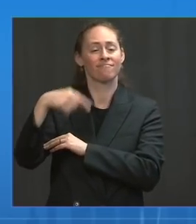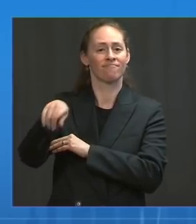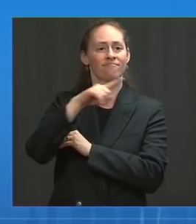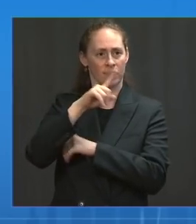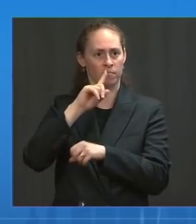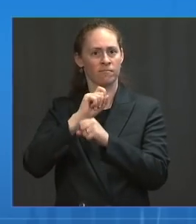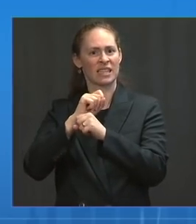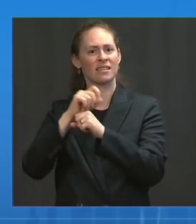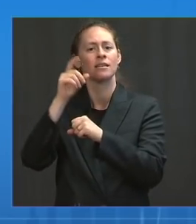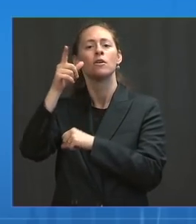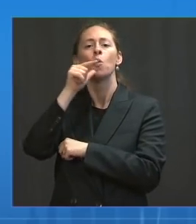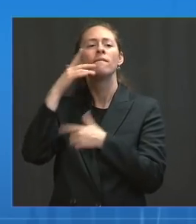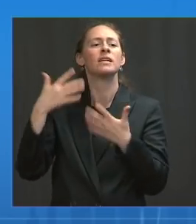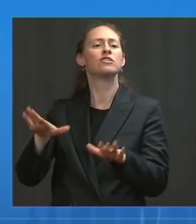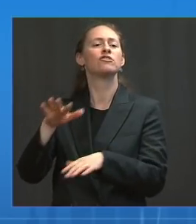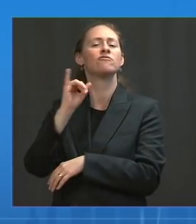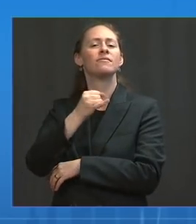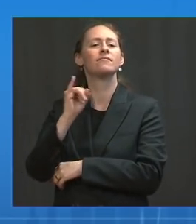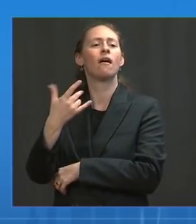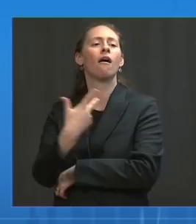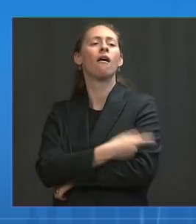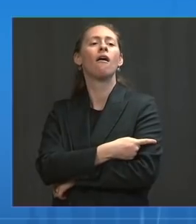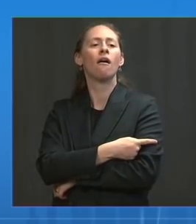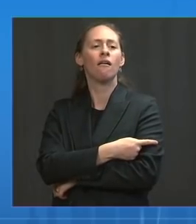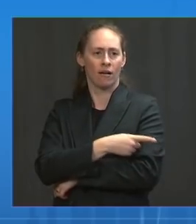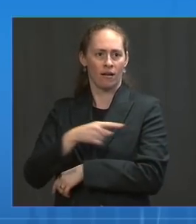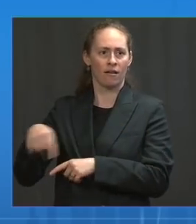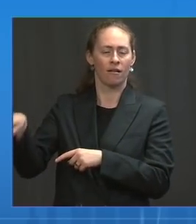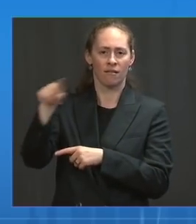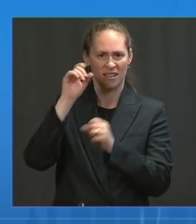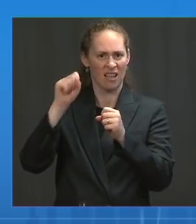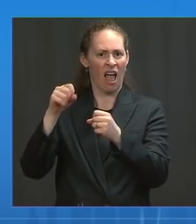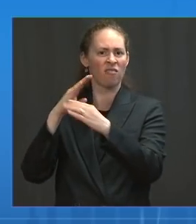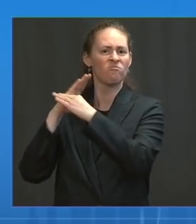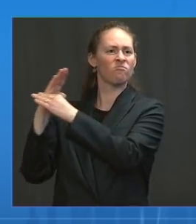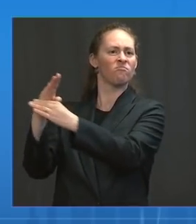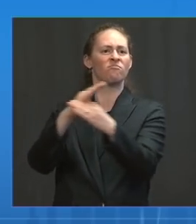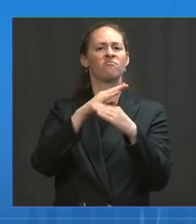against the Delta and other variants, again shows not only good protection